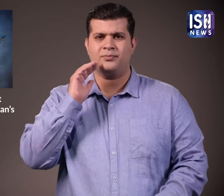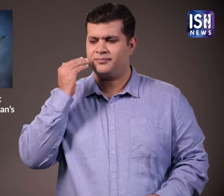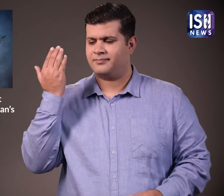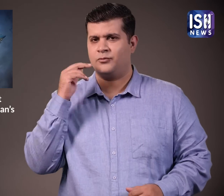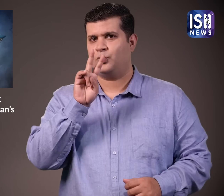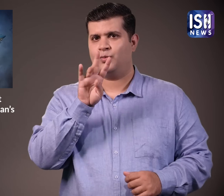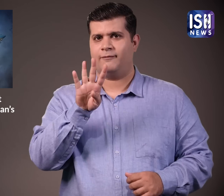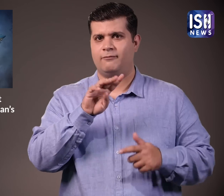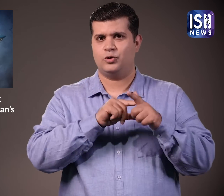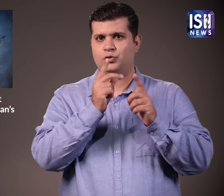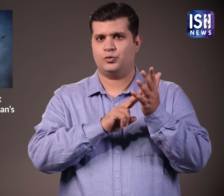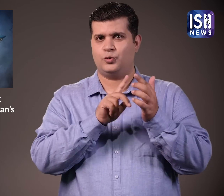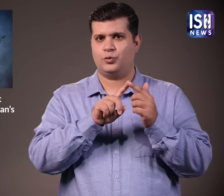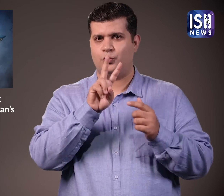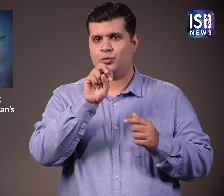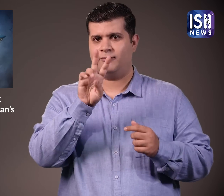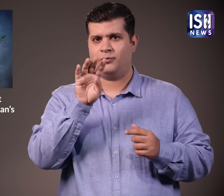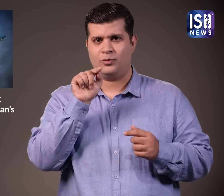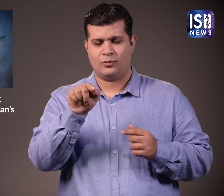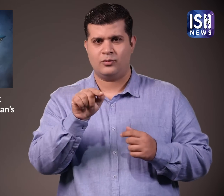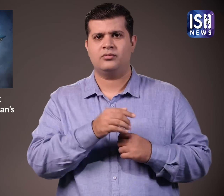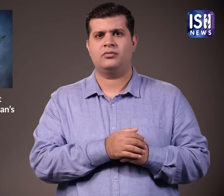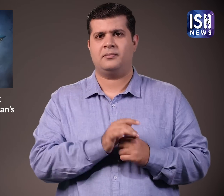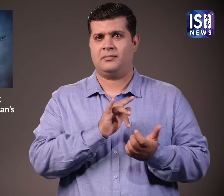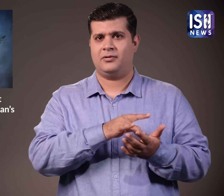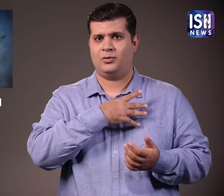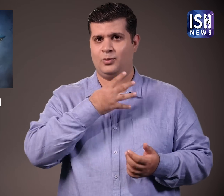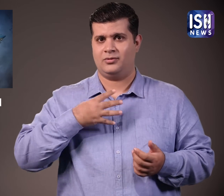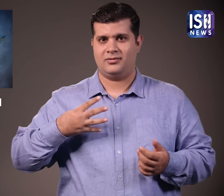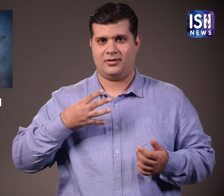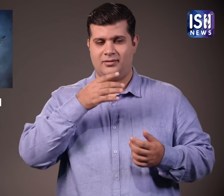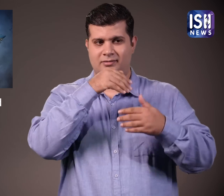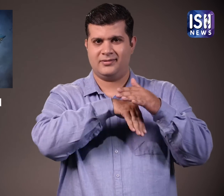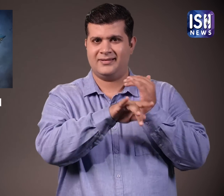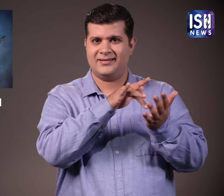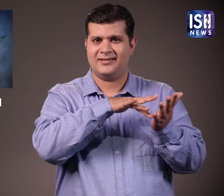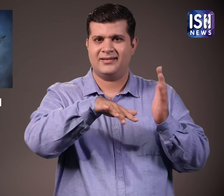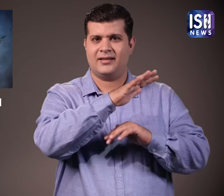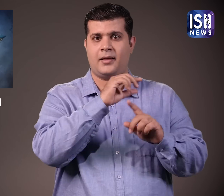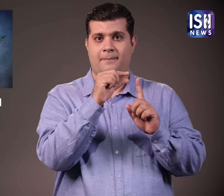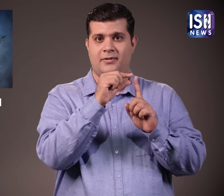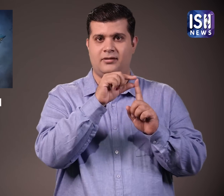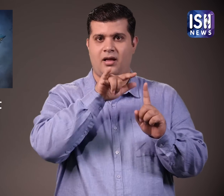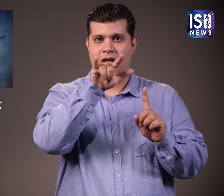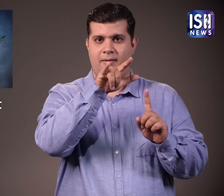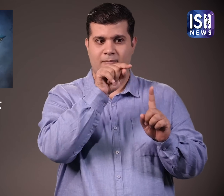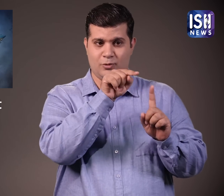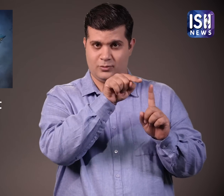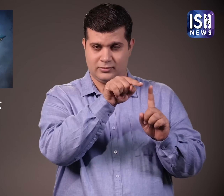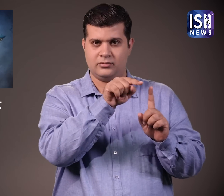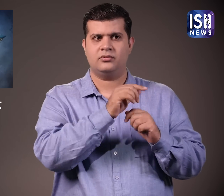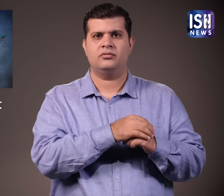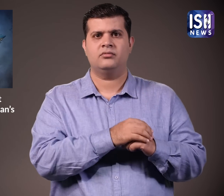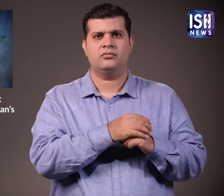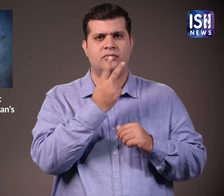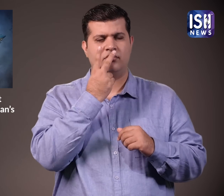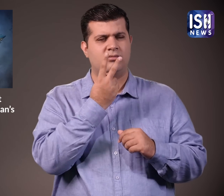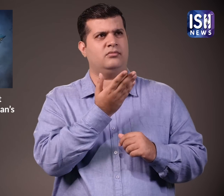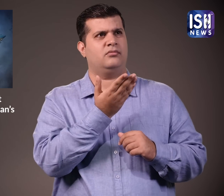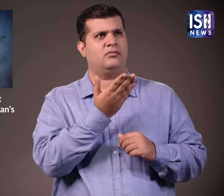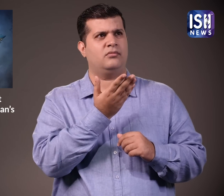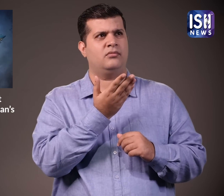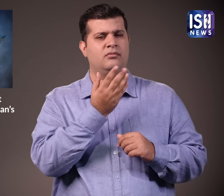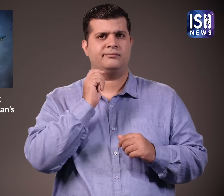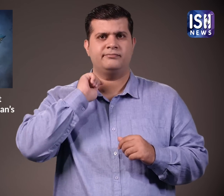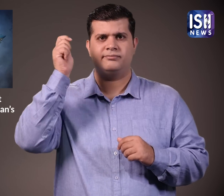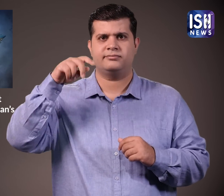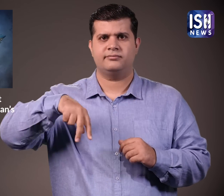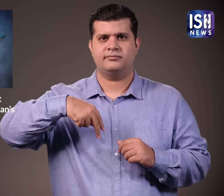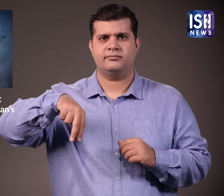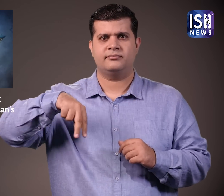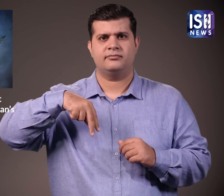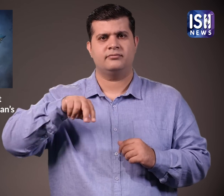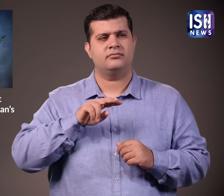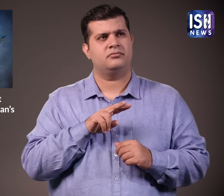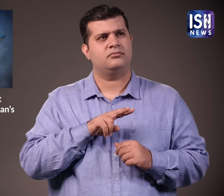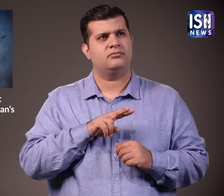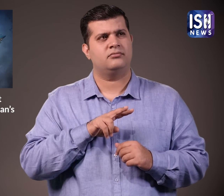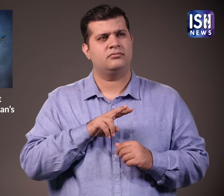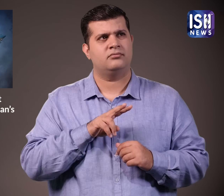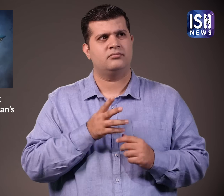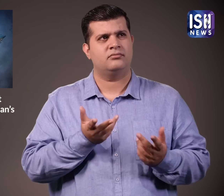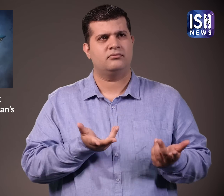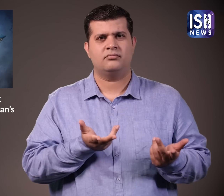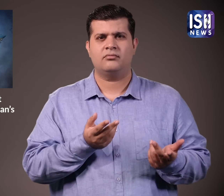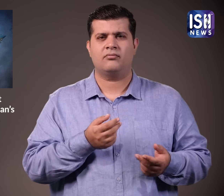On 24th June 2024, at Pantnagar Airport in Uttarakhand, a person committed suicide by hanging.